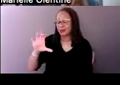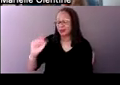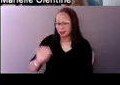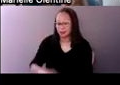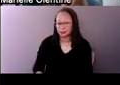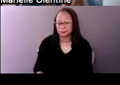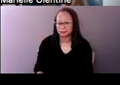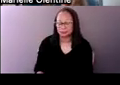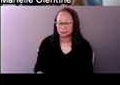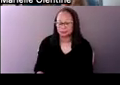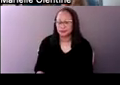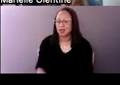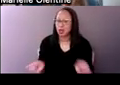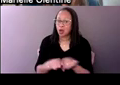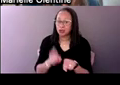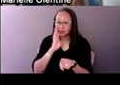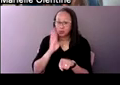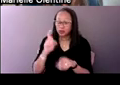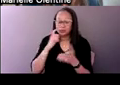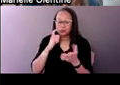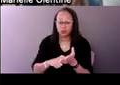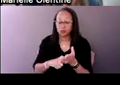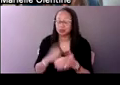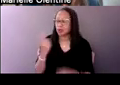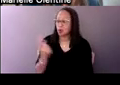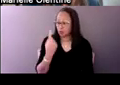six months after Sundance, that's when we kept the survey open.